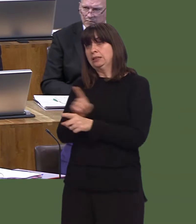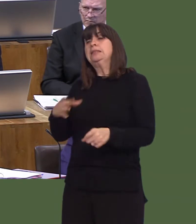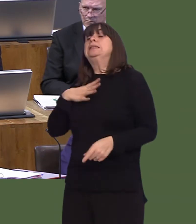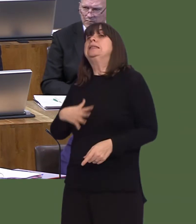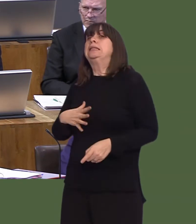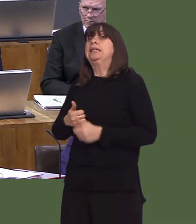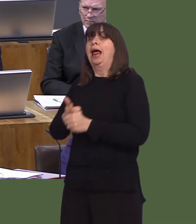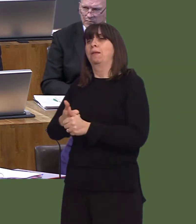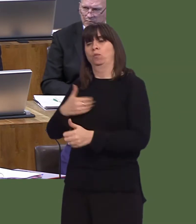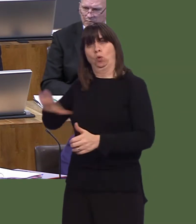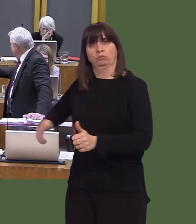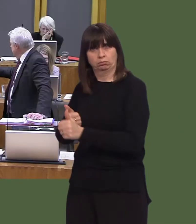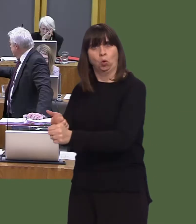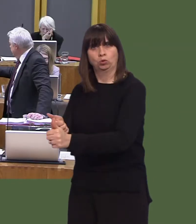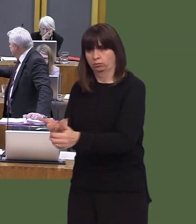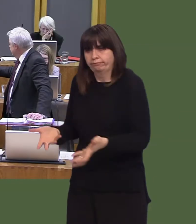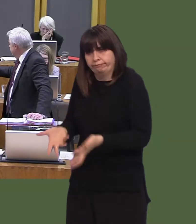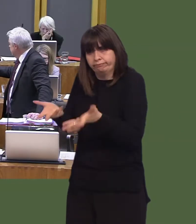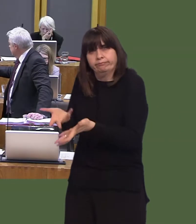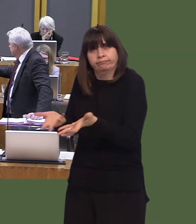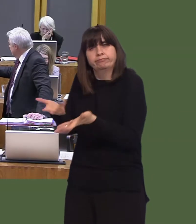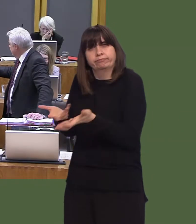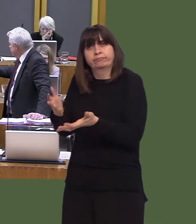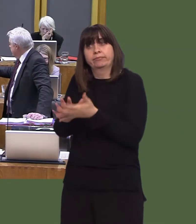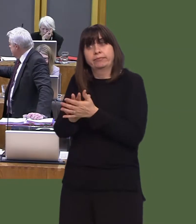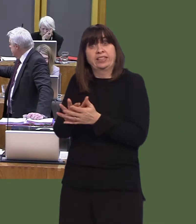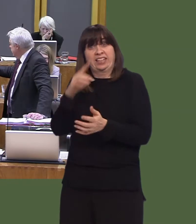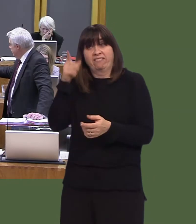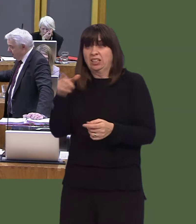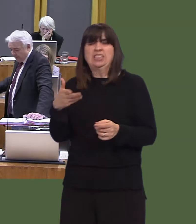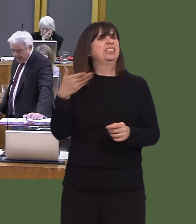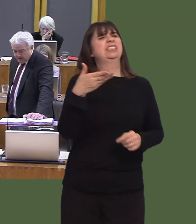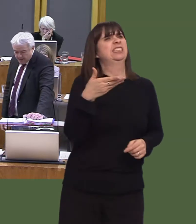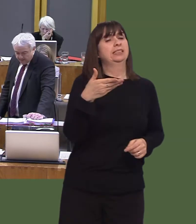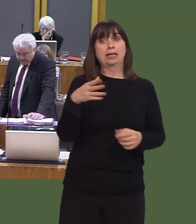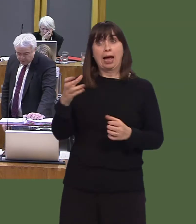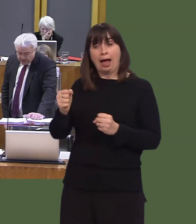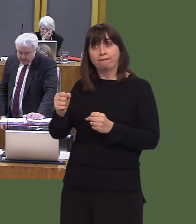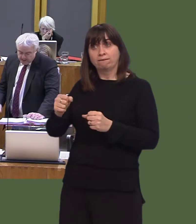And that means, of course, making sure that, where a community setting is the most appropriate, they are available in the future.